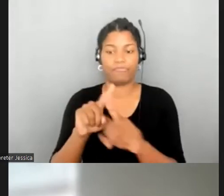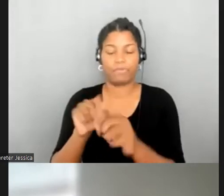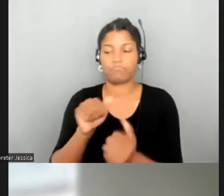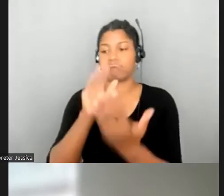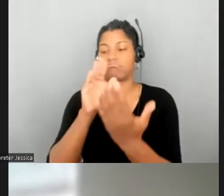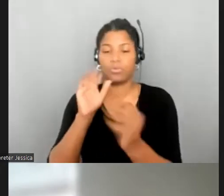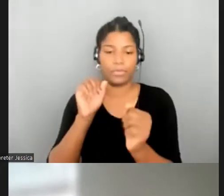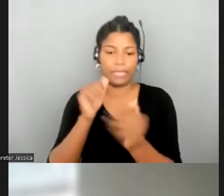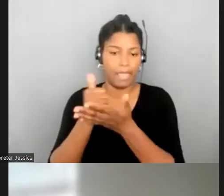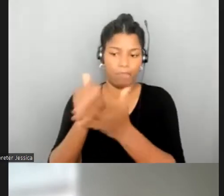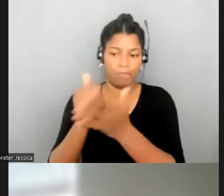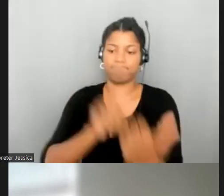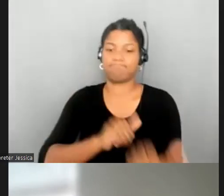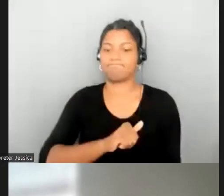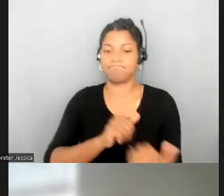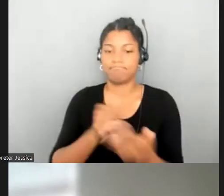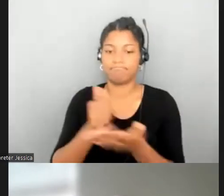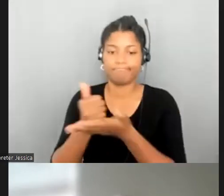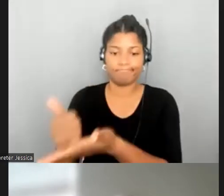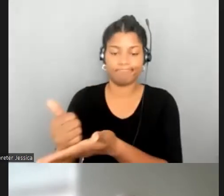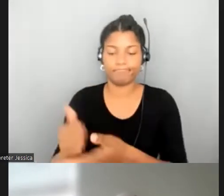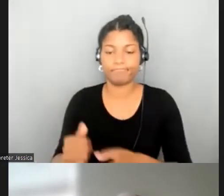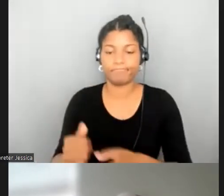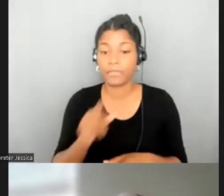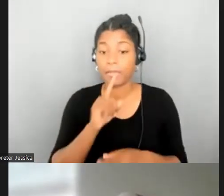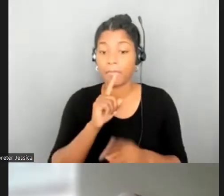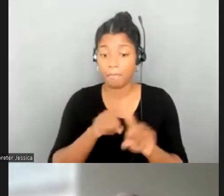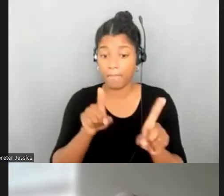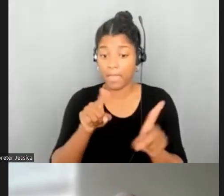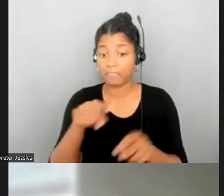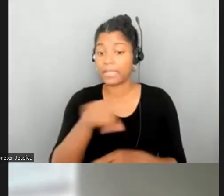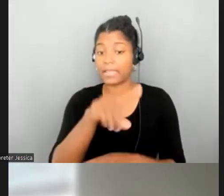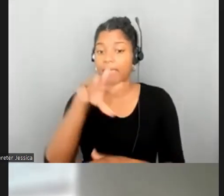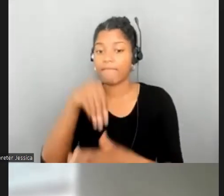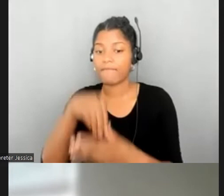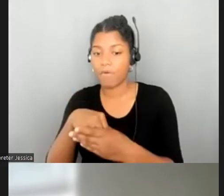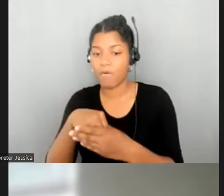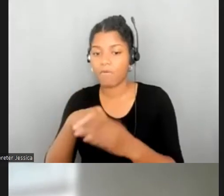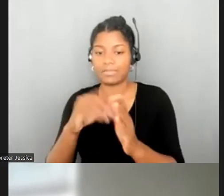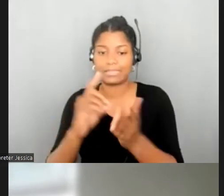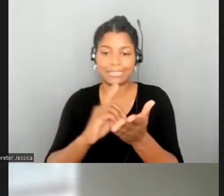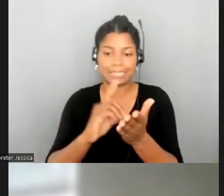They were definitely involved in the design phase and before it went to legislation, so